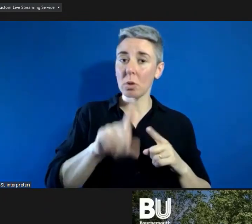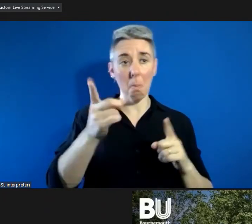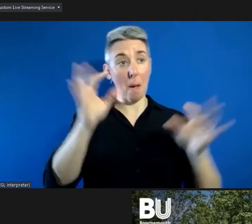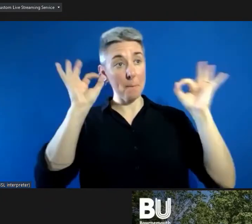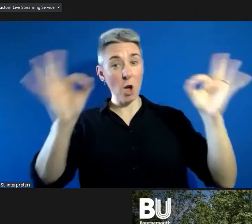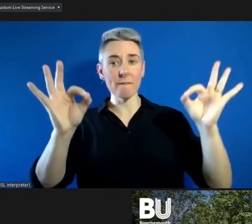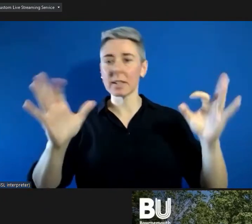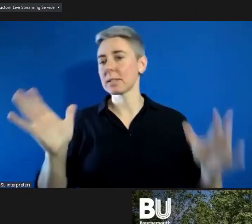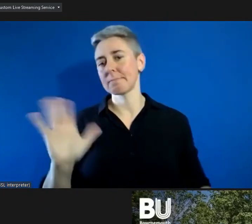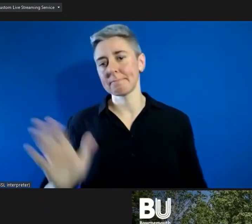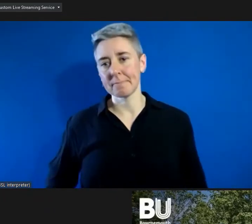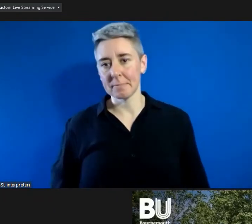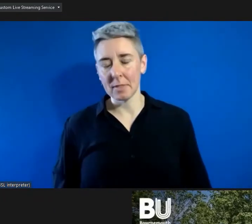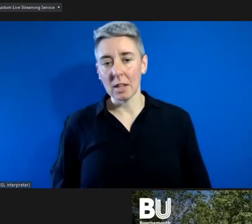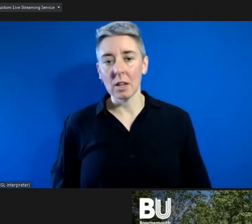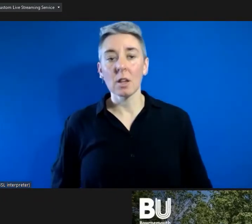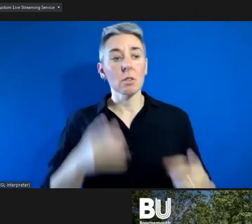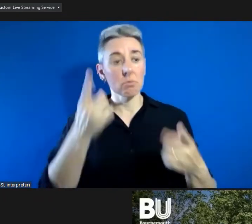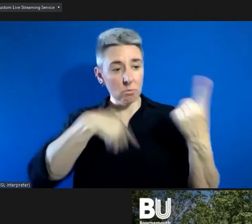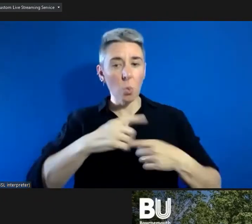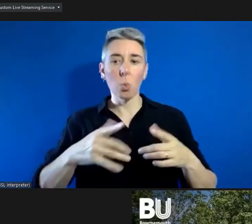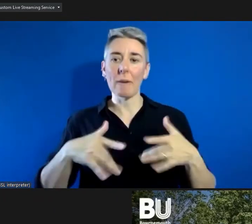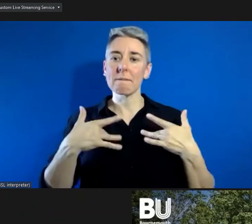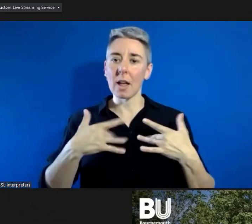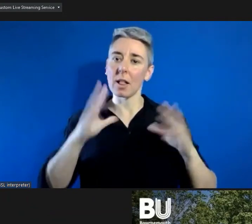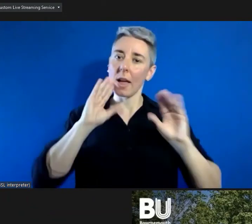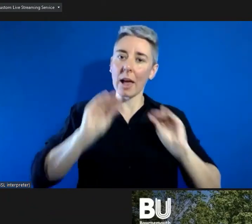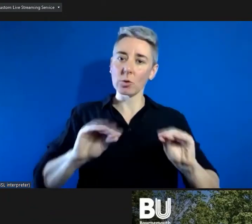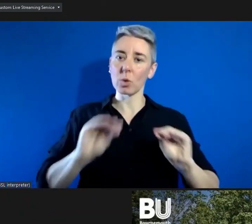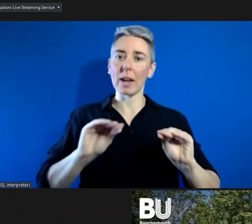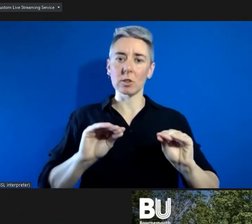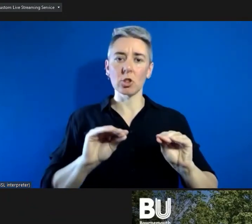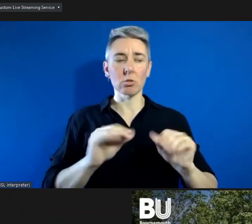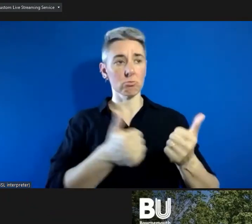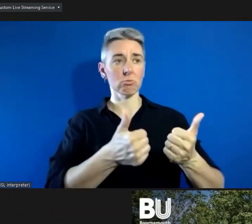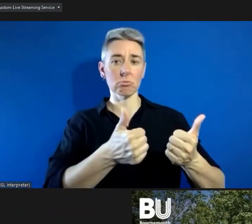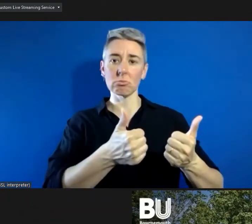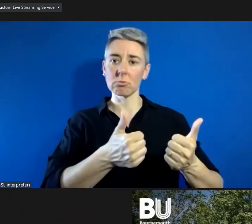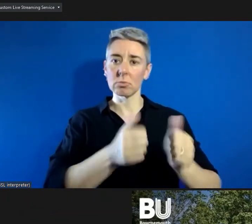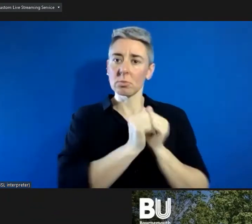We all mainly believe in education for education's sake, okay, but we're not all perfect. And again,